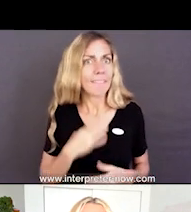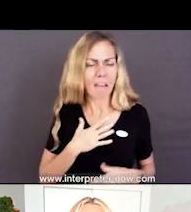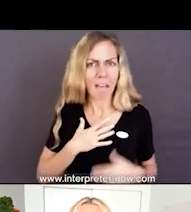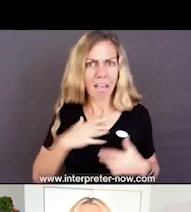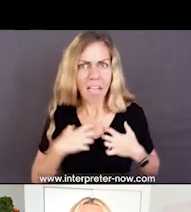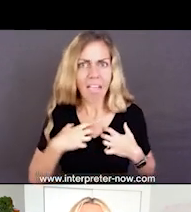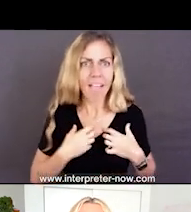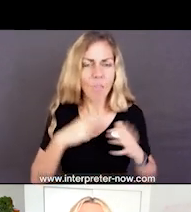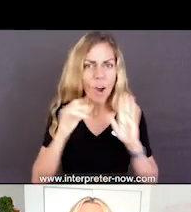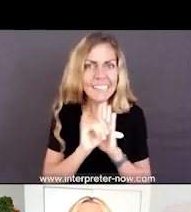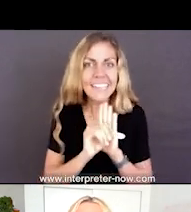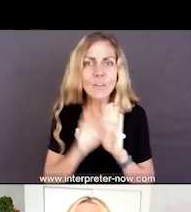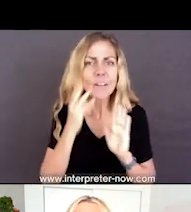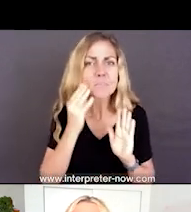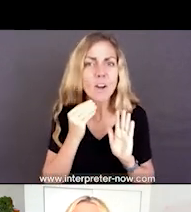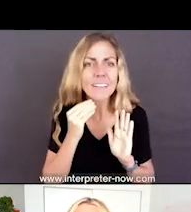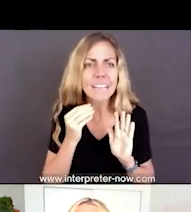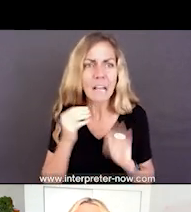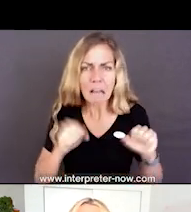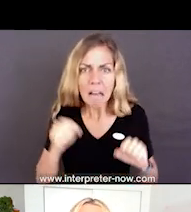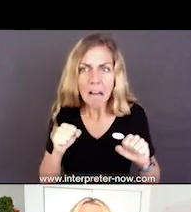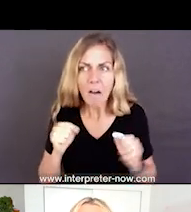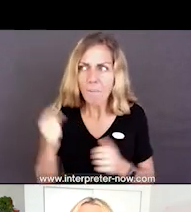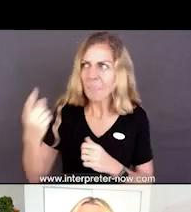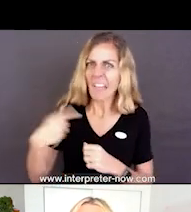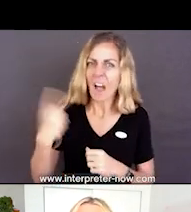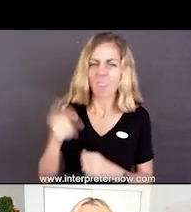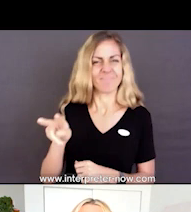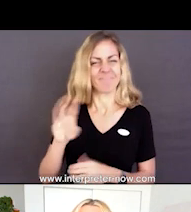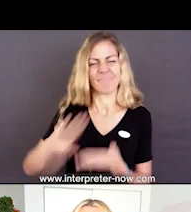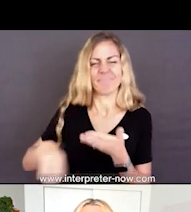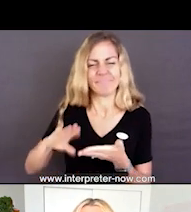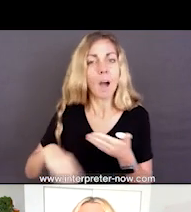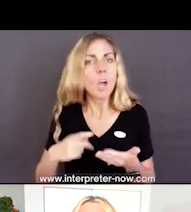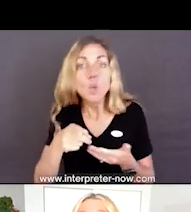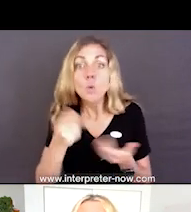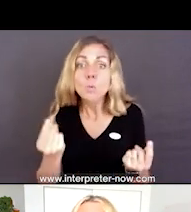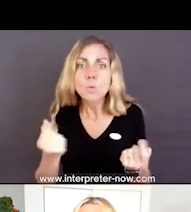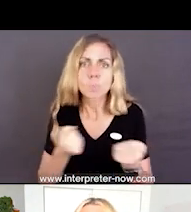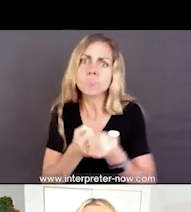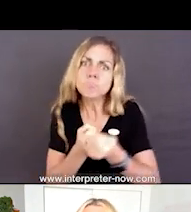Or if their experience or identity is questioned or dismissed regularly, actively affirm their